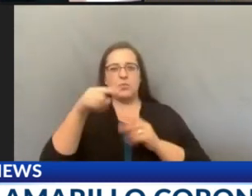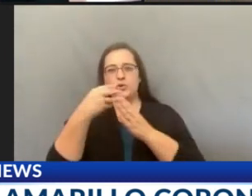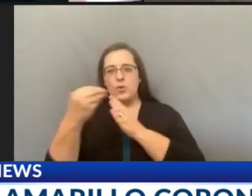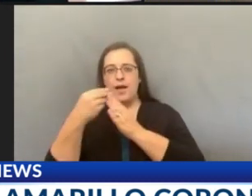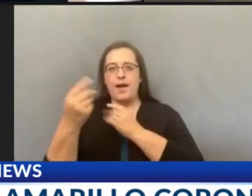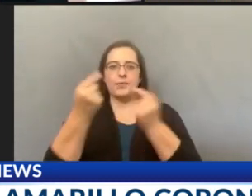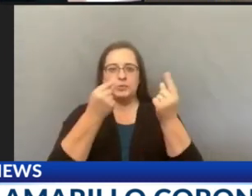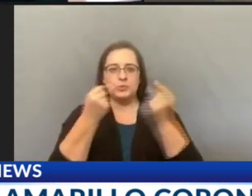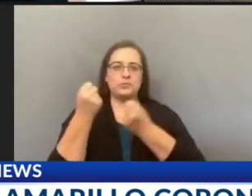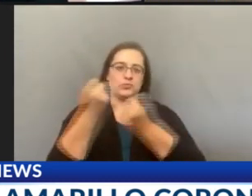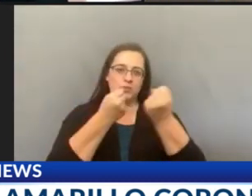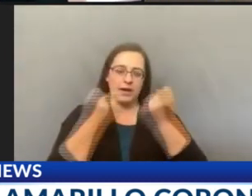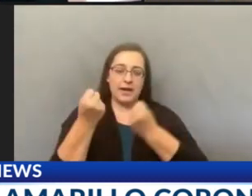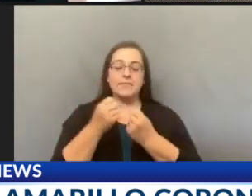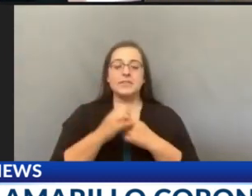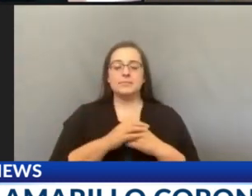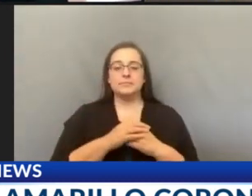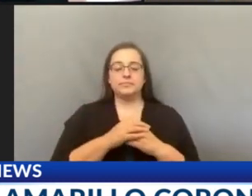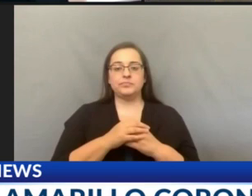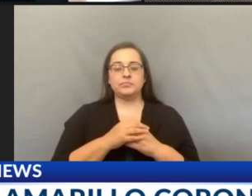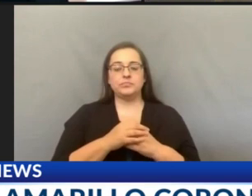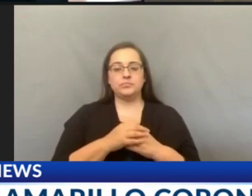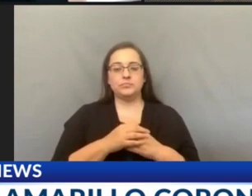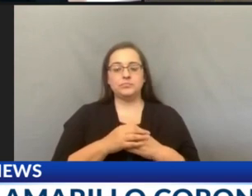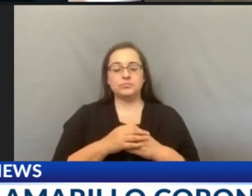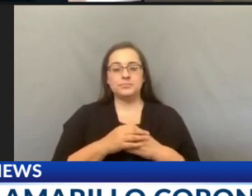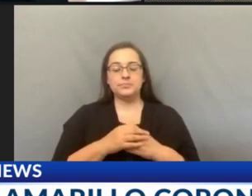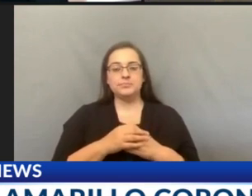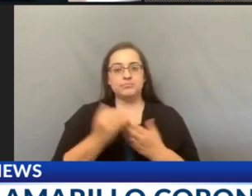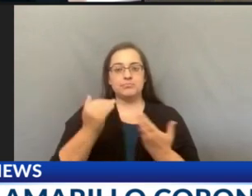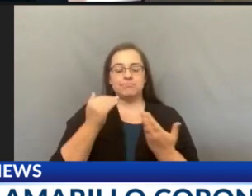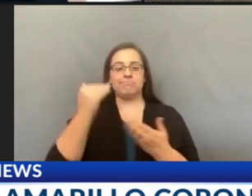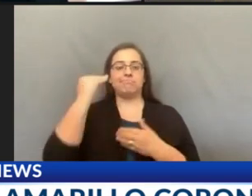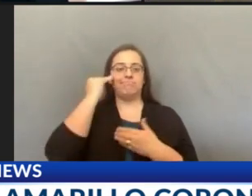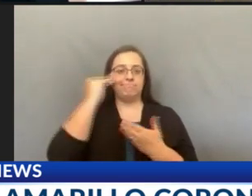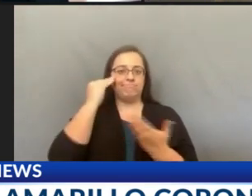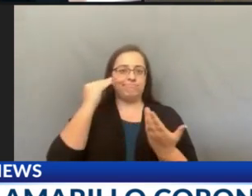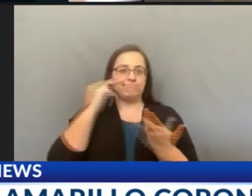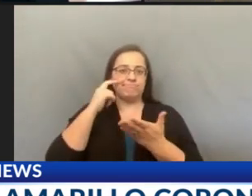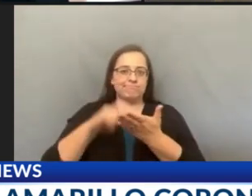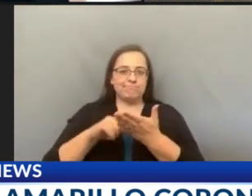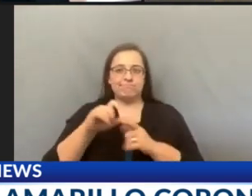SPECIALLY ON THE HEELS OF THE MAYOR'S COMMENT TO BE SAFE, THINK ABOUT OTHERS WHEN YOU'RE